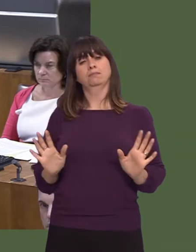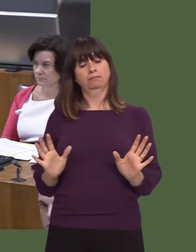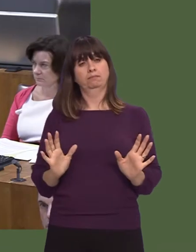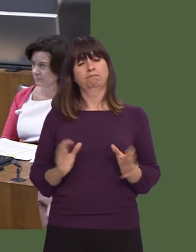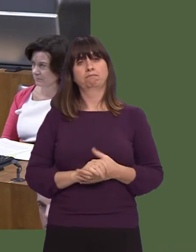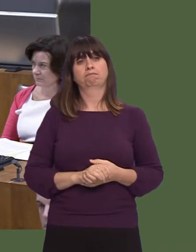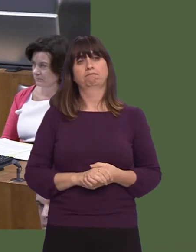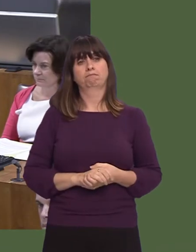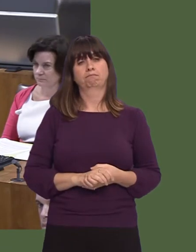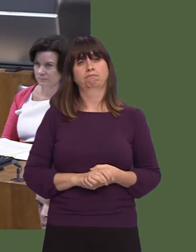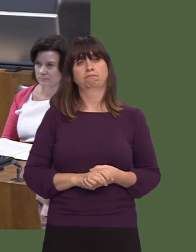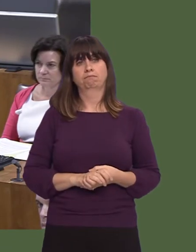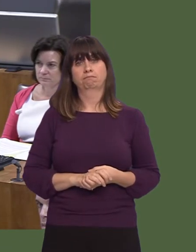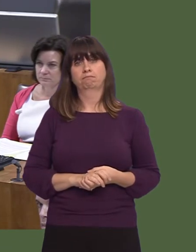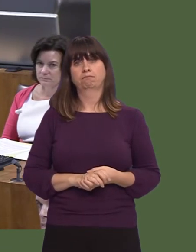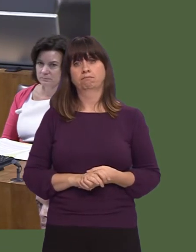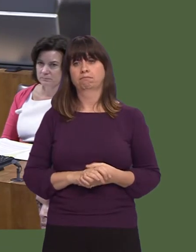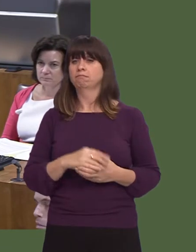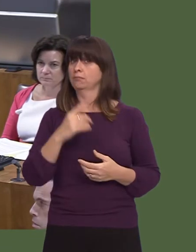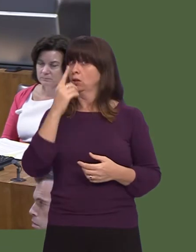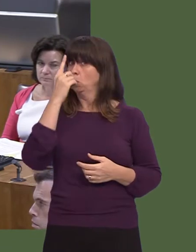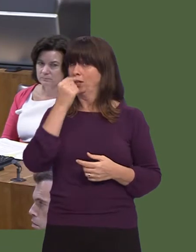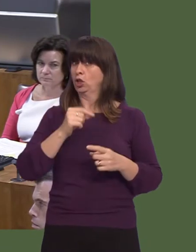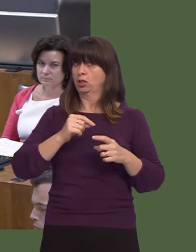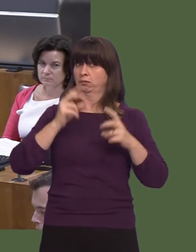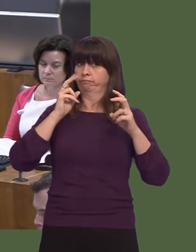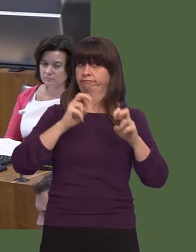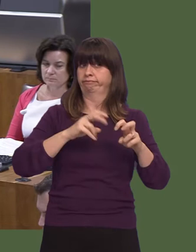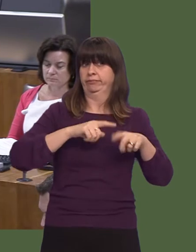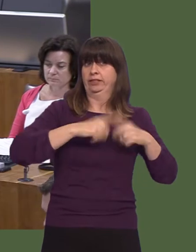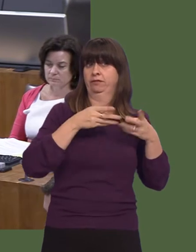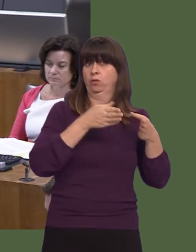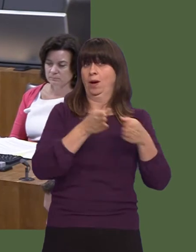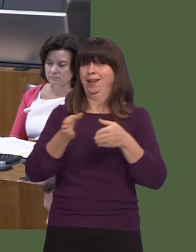in which this issue can be dealt with. We reserve our position in terms of the vote